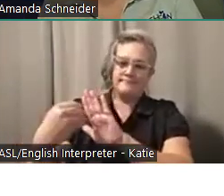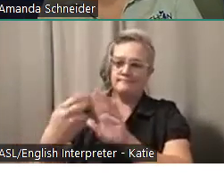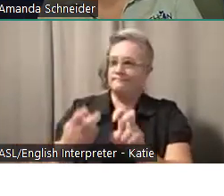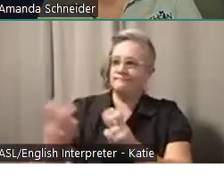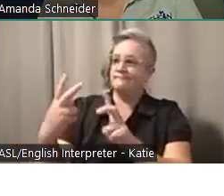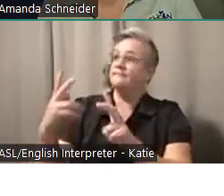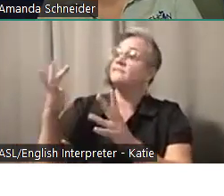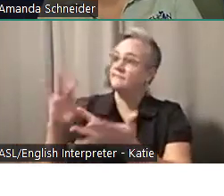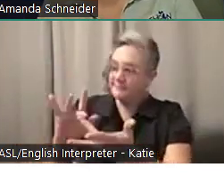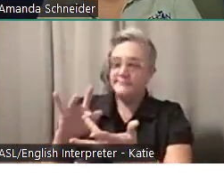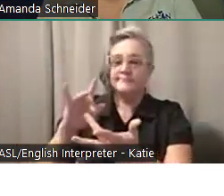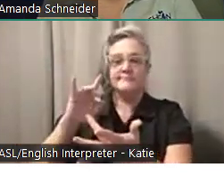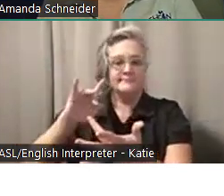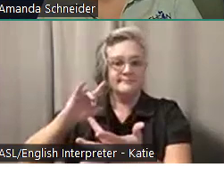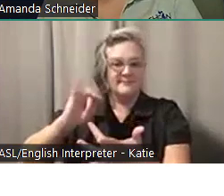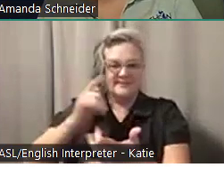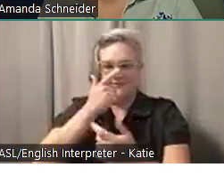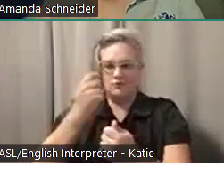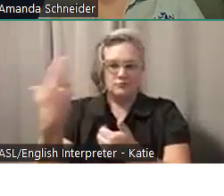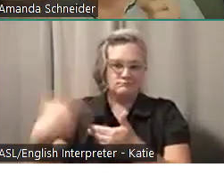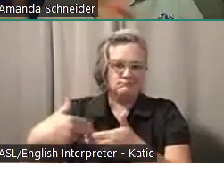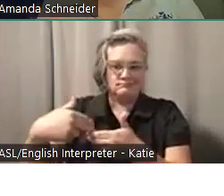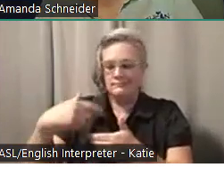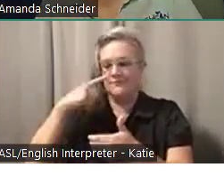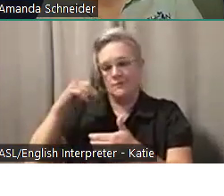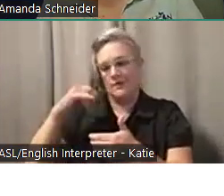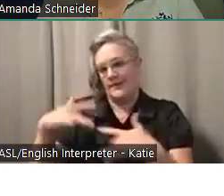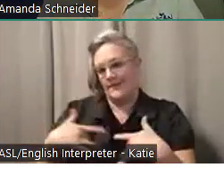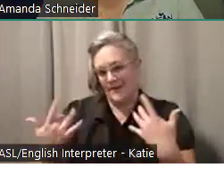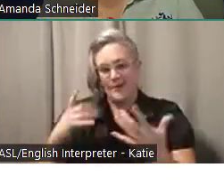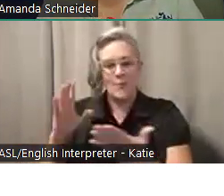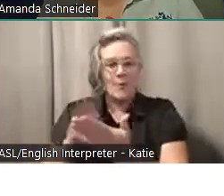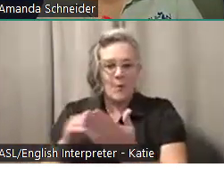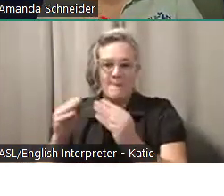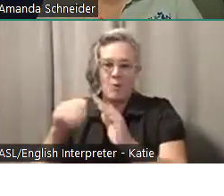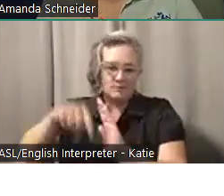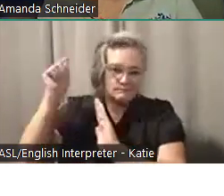joining that event as well, to learn more than just the strategies I'm going to touch on right now.